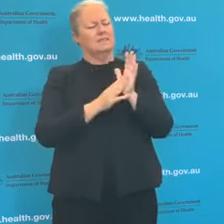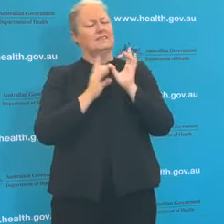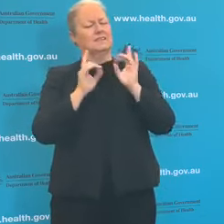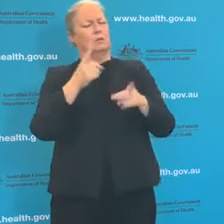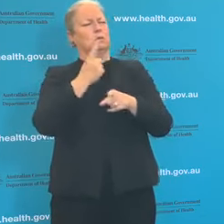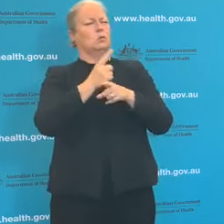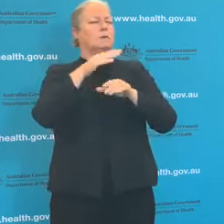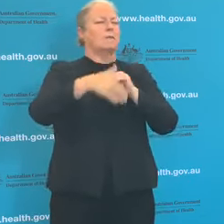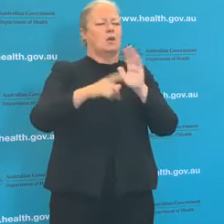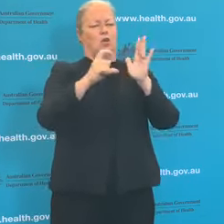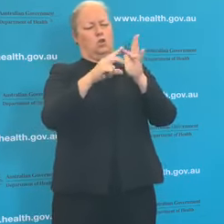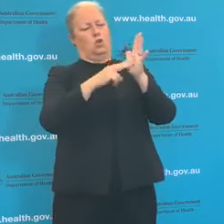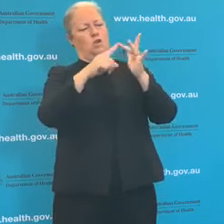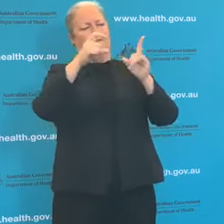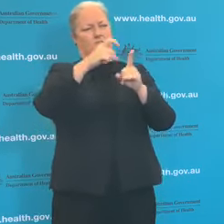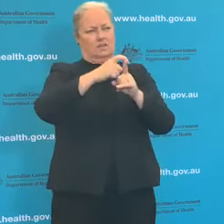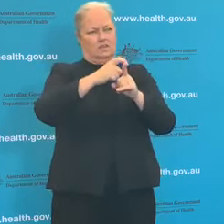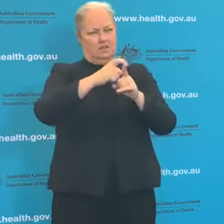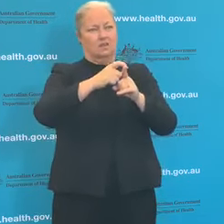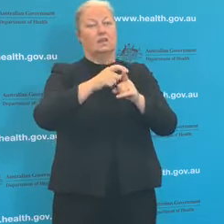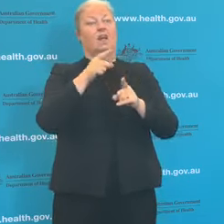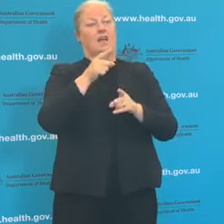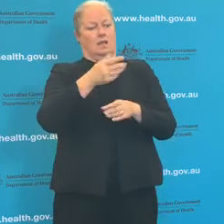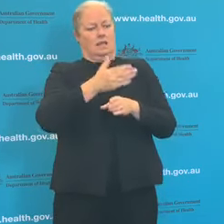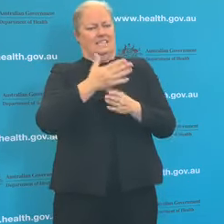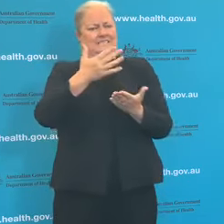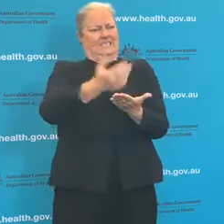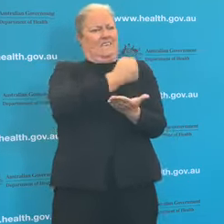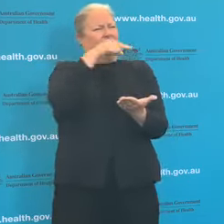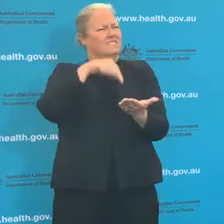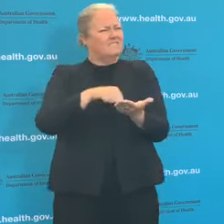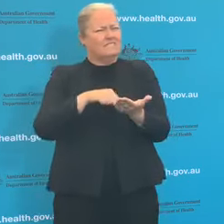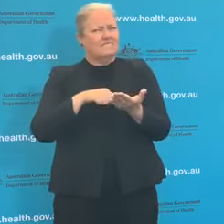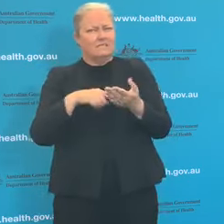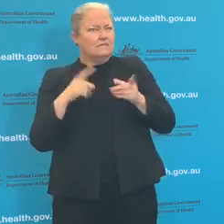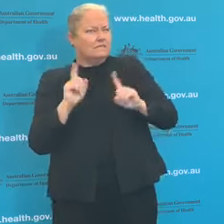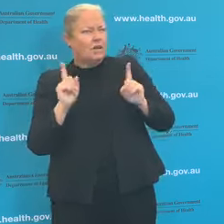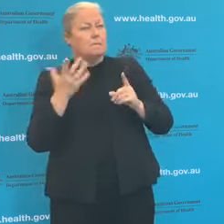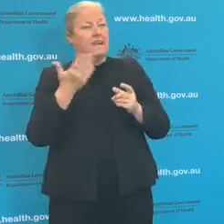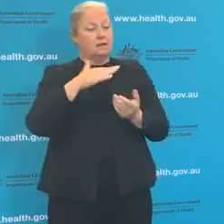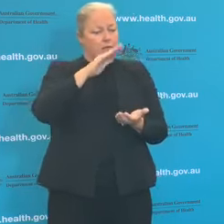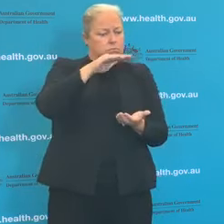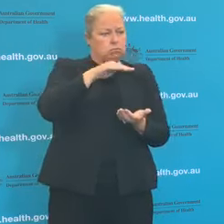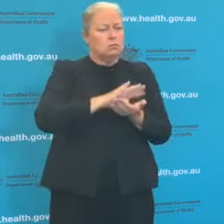What do they look like from the health perspective? Is it going to be hand sanitising, distancing?